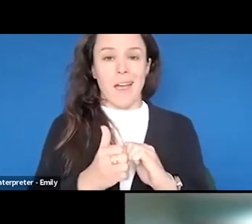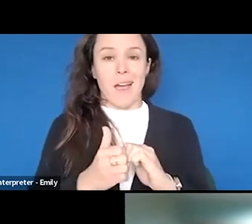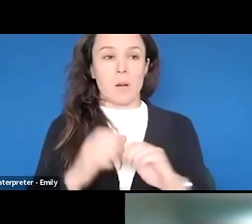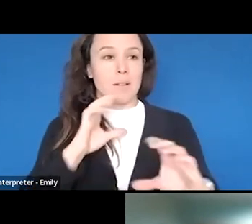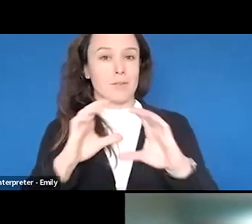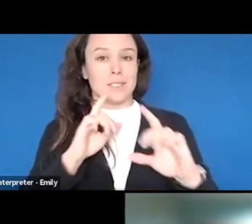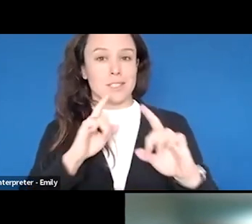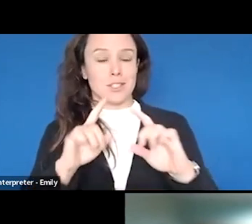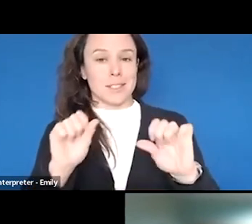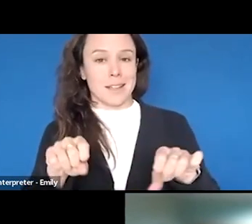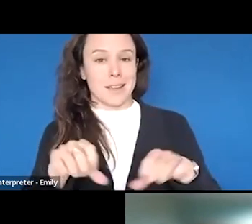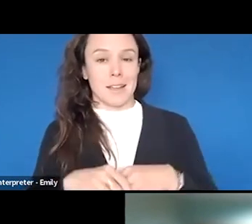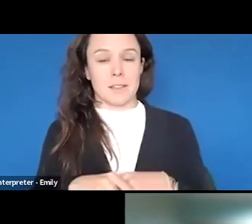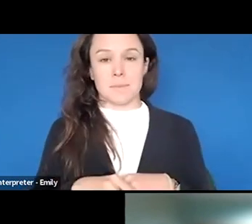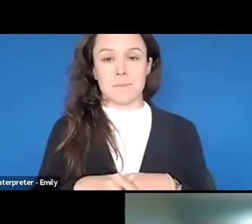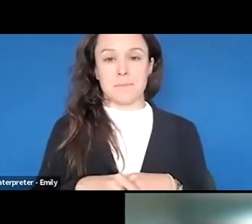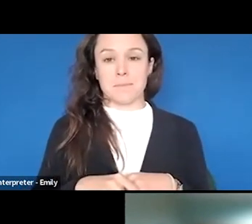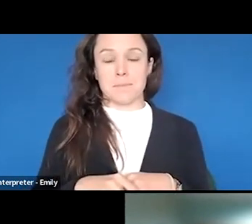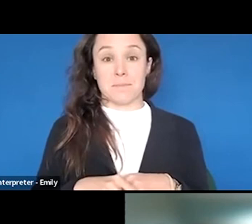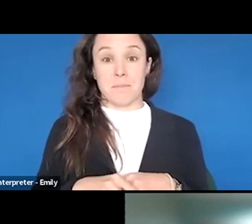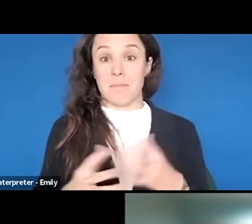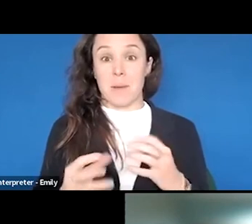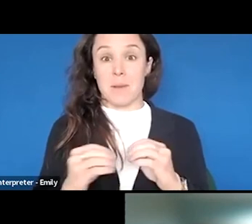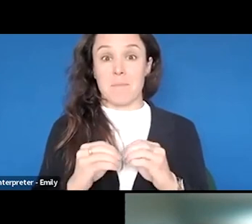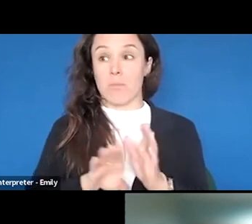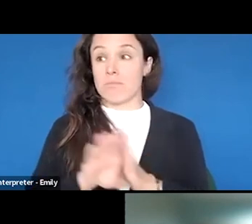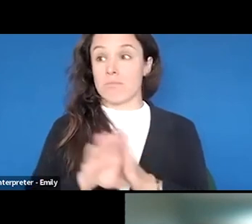as a matter of fact, it will even *exceed* that because there are a lot of things that